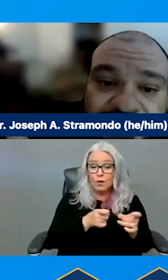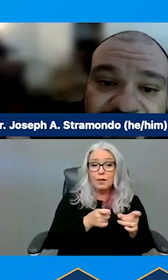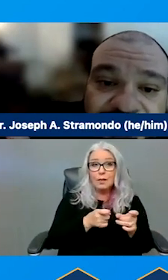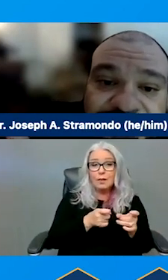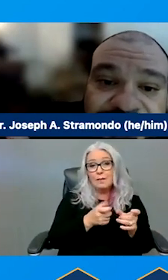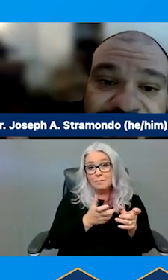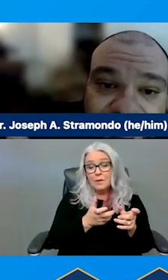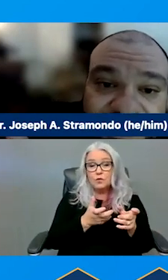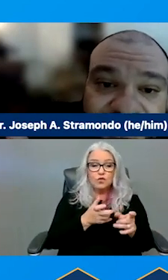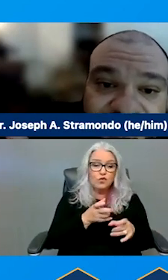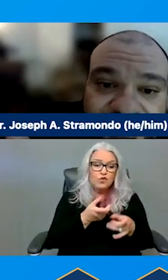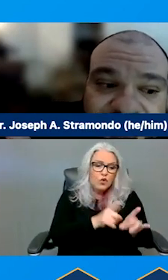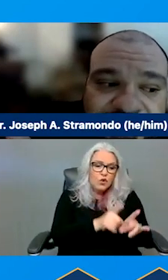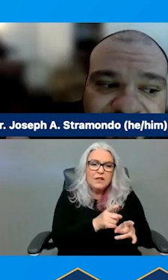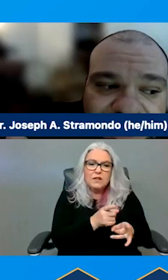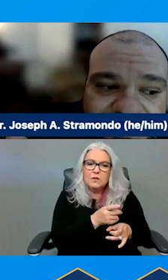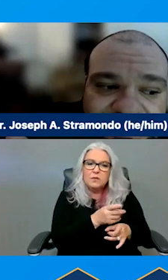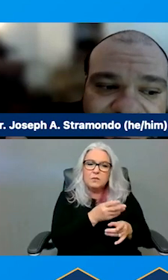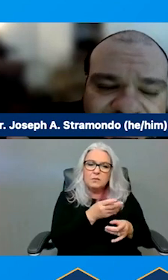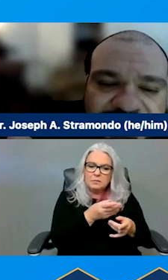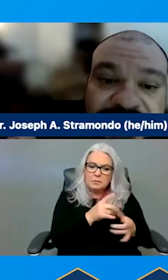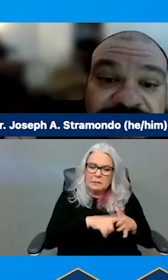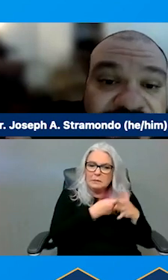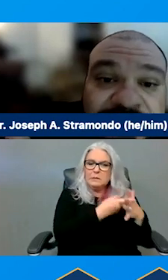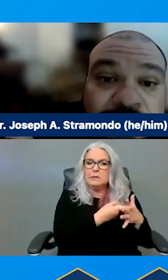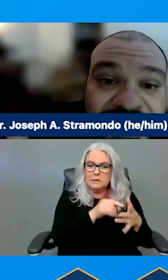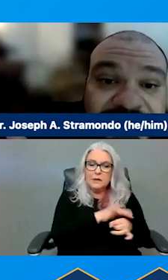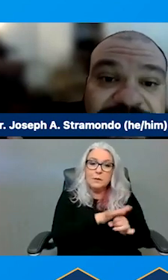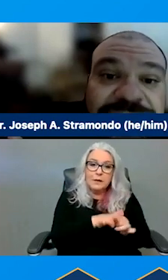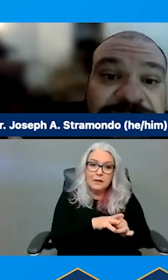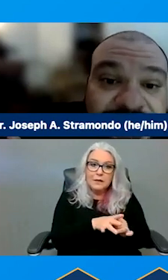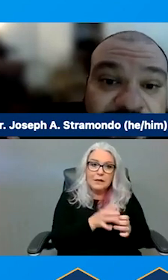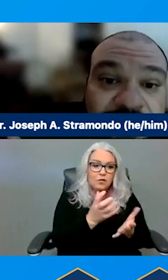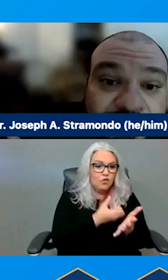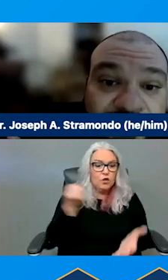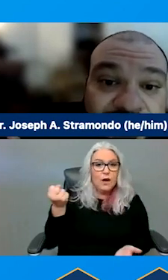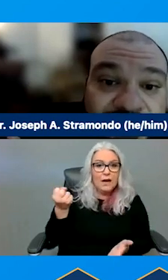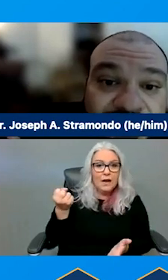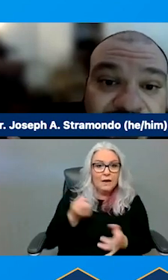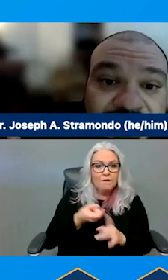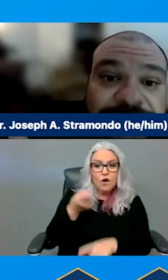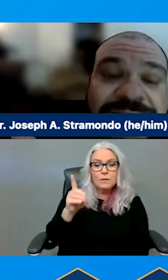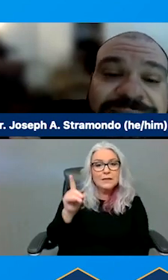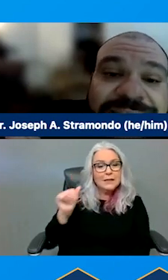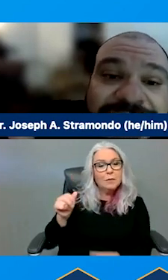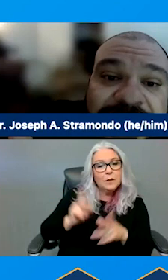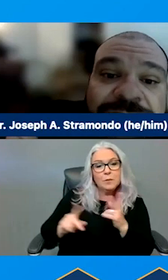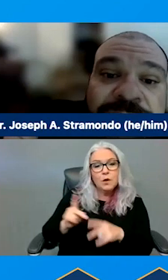early days of the pandemic. Right. They took that away from